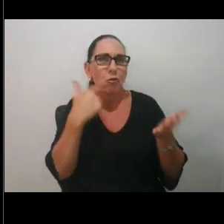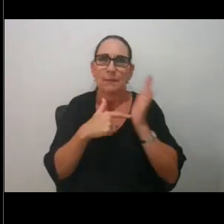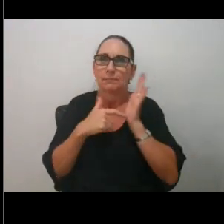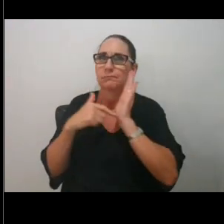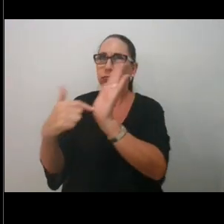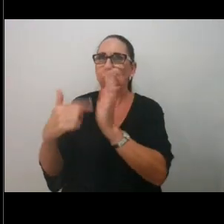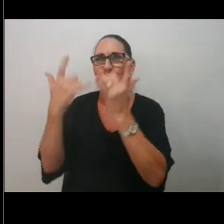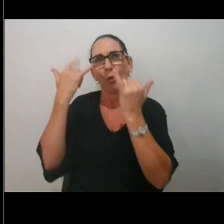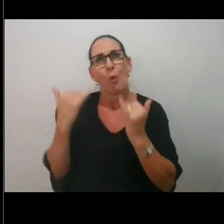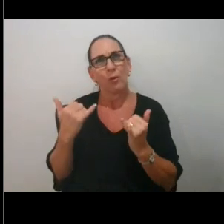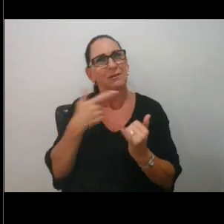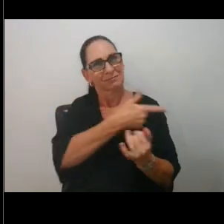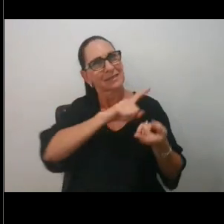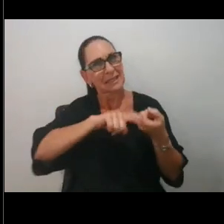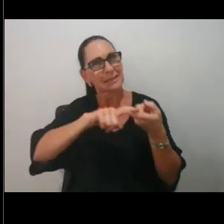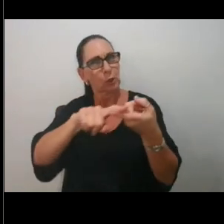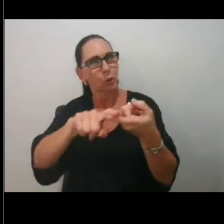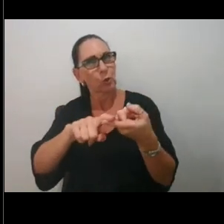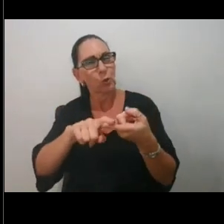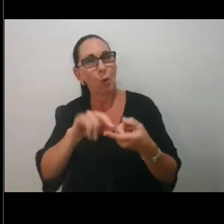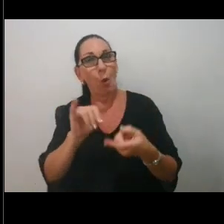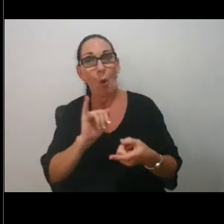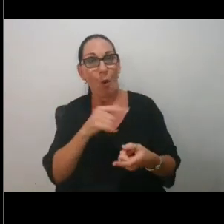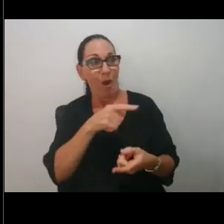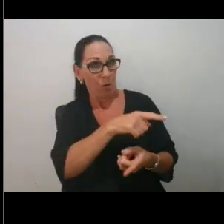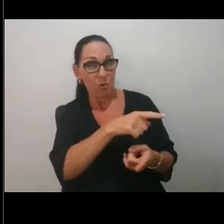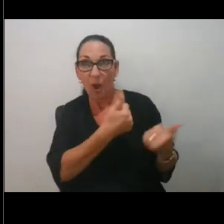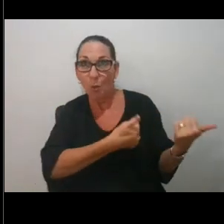going well to indicate to them that they're going very well and that we'll talk about that